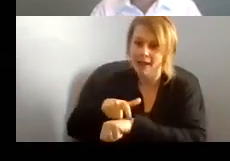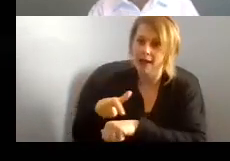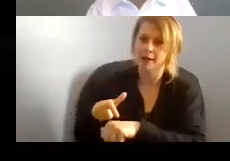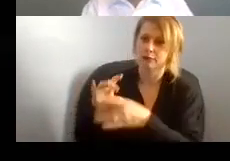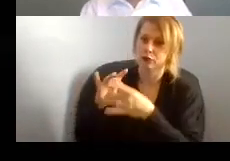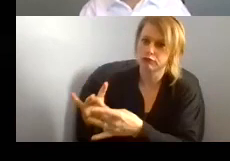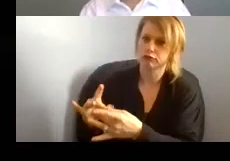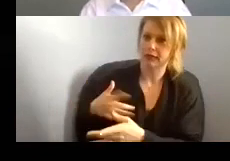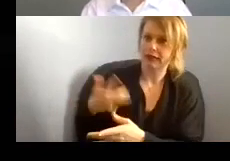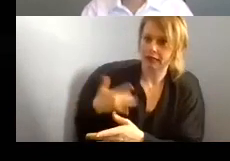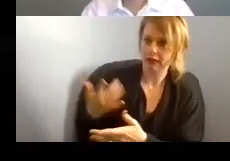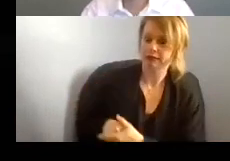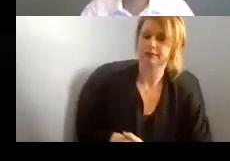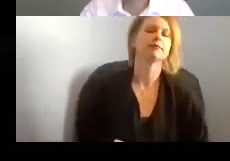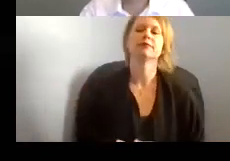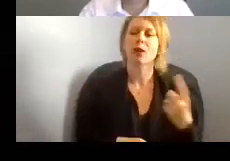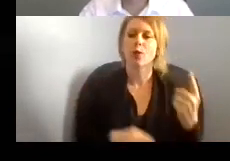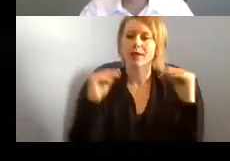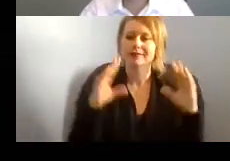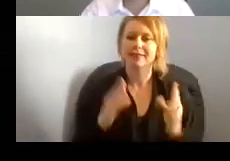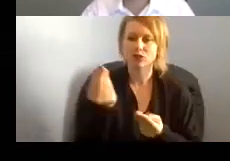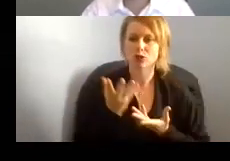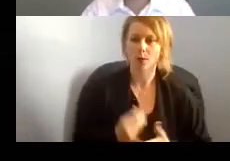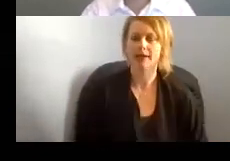I had one teacher tell me – he was in a class – he was teaching